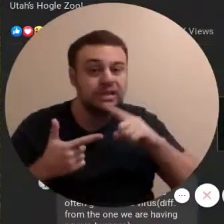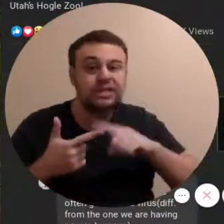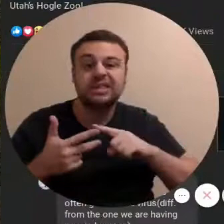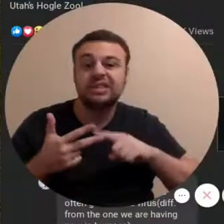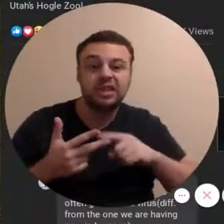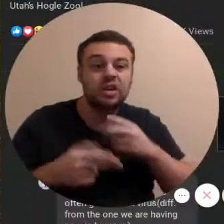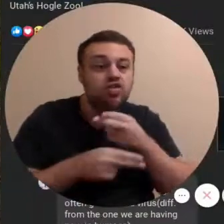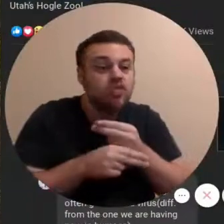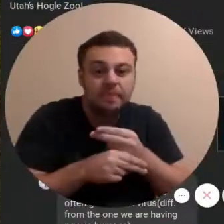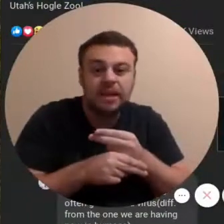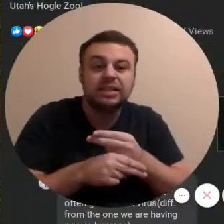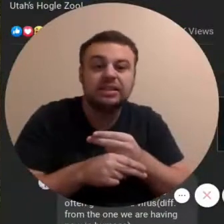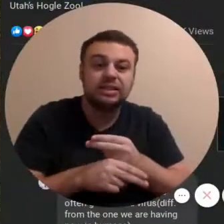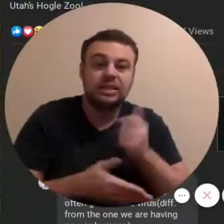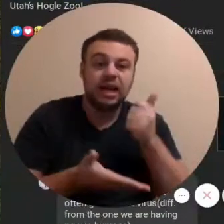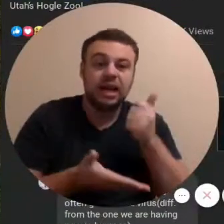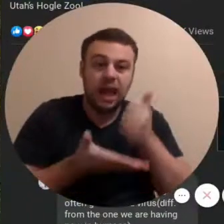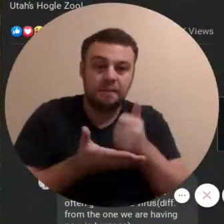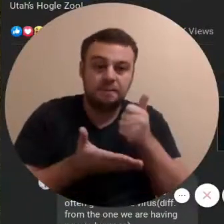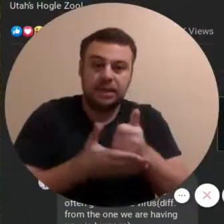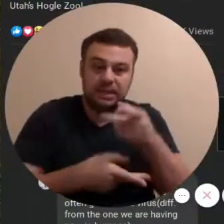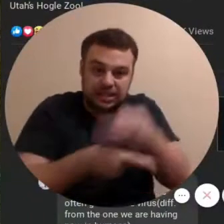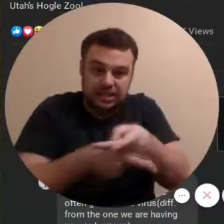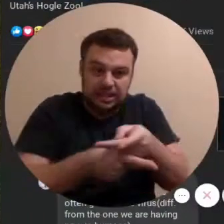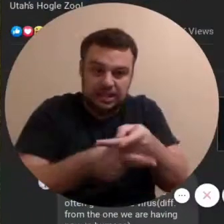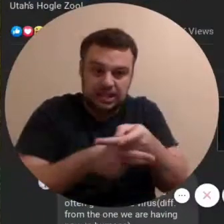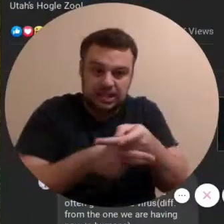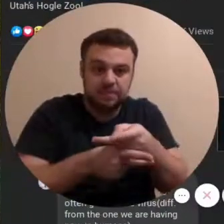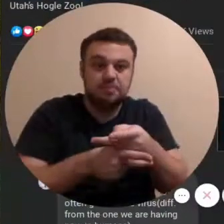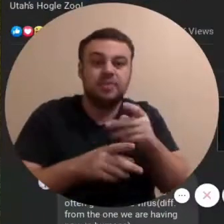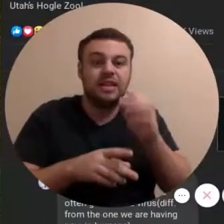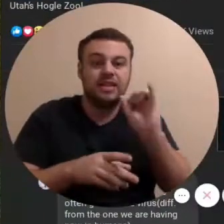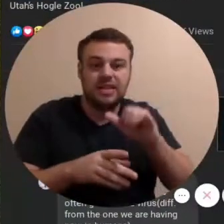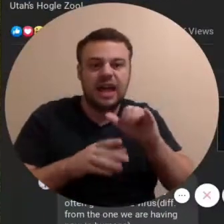populations under control. But since they also eat fruits and vegetables, they also